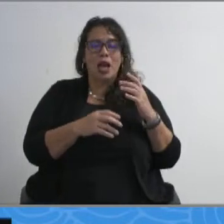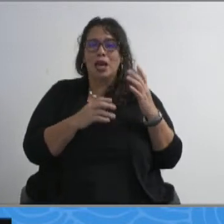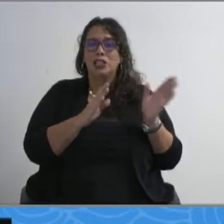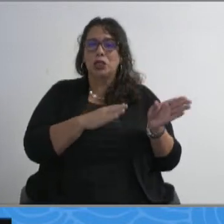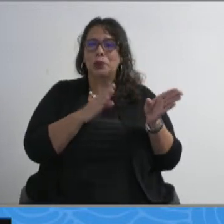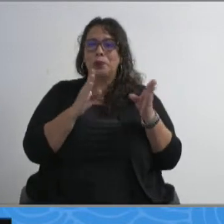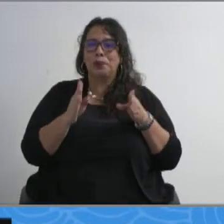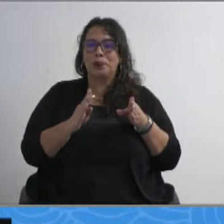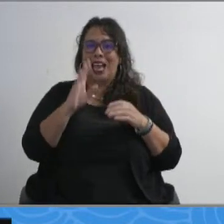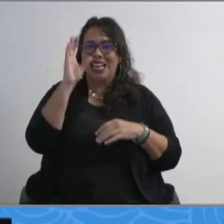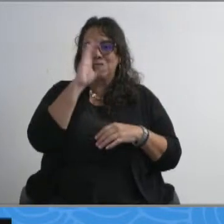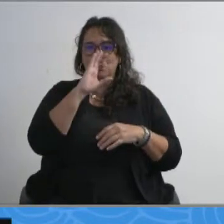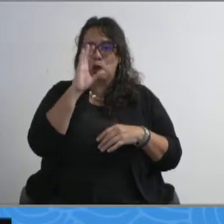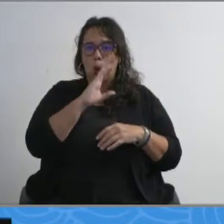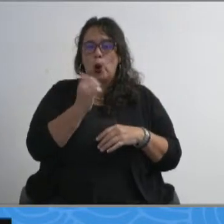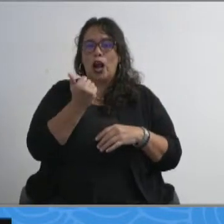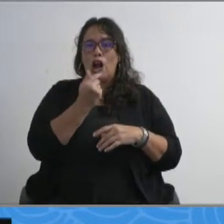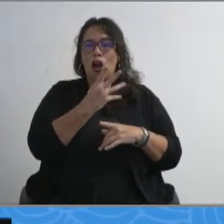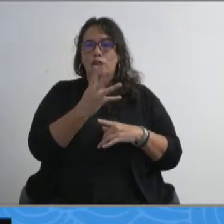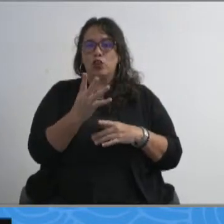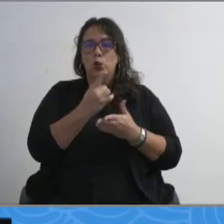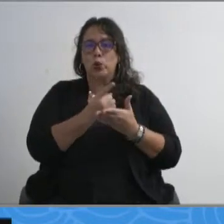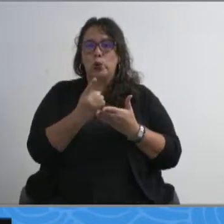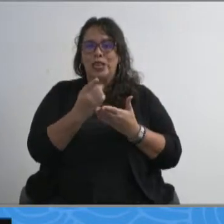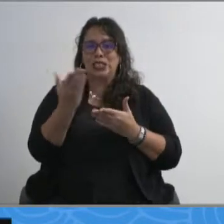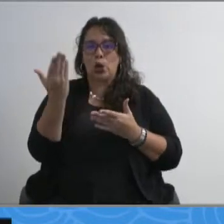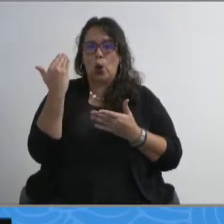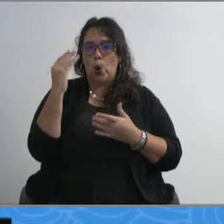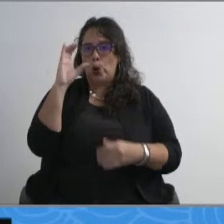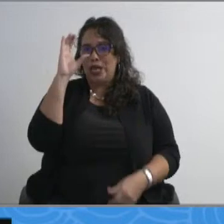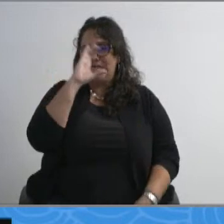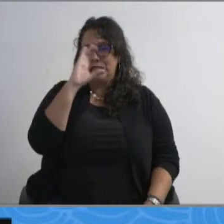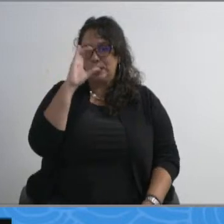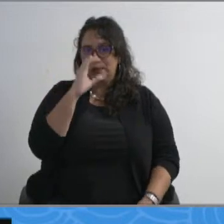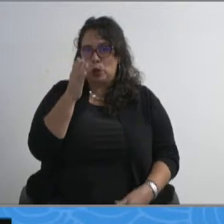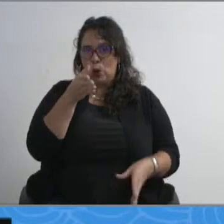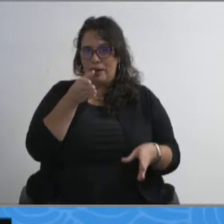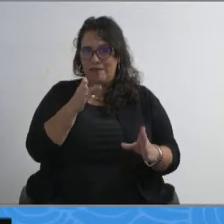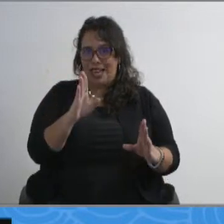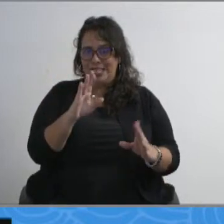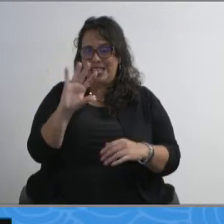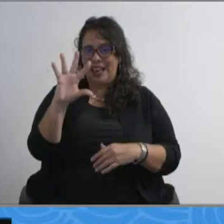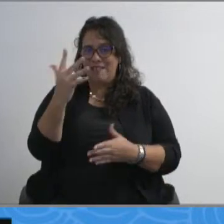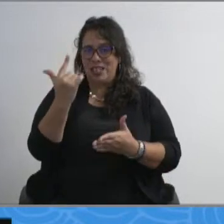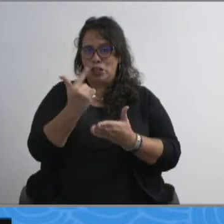A few weeks ago, we launched the explore phase with all of our fifth grade families. All of our fifth grade families